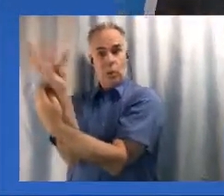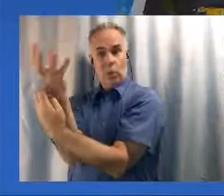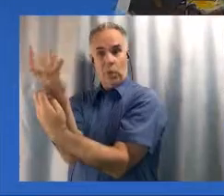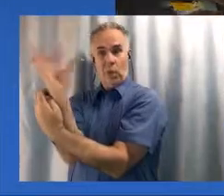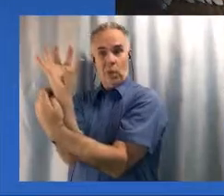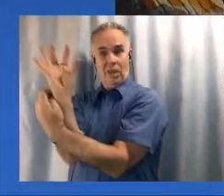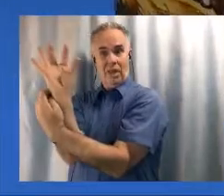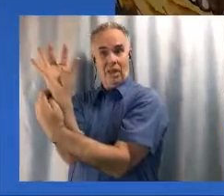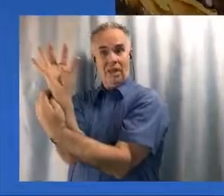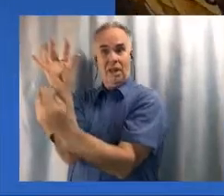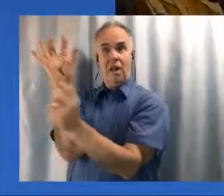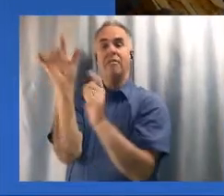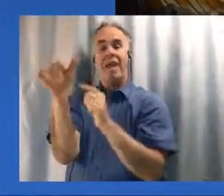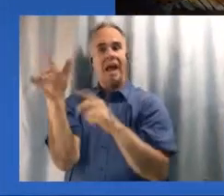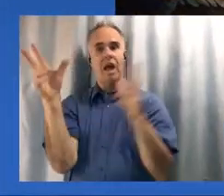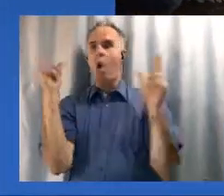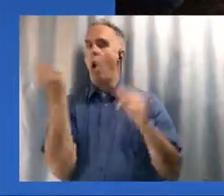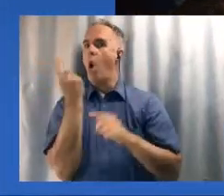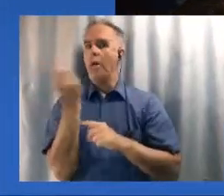to hear better.